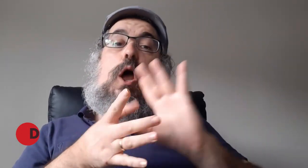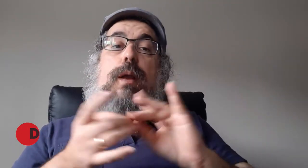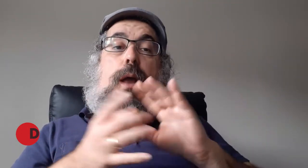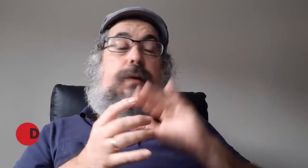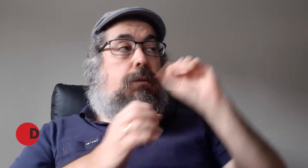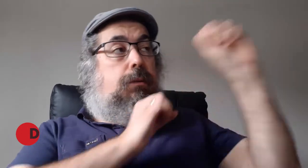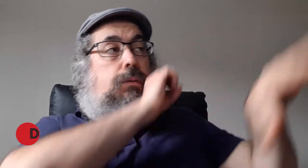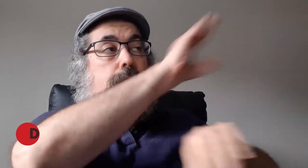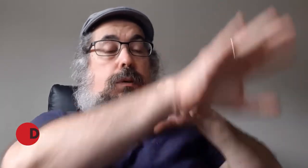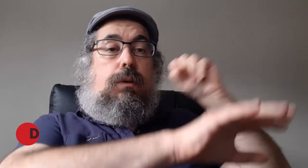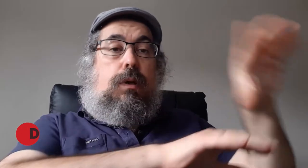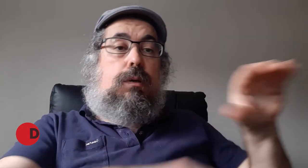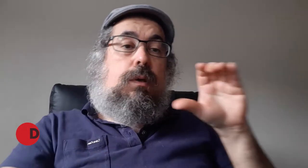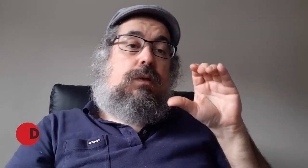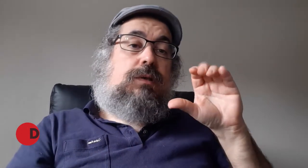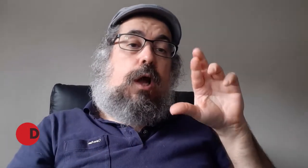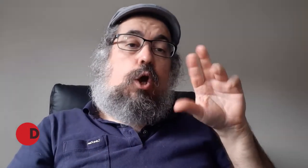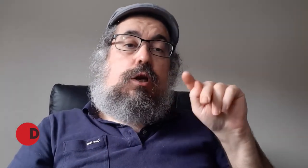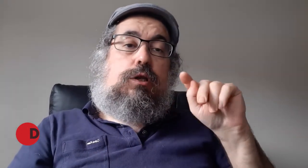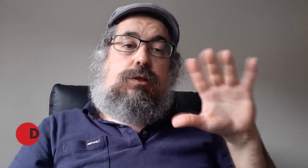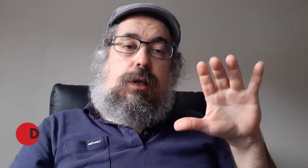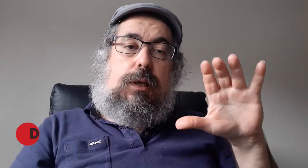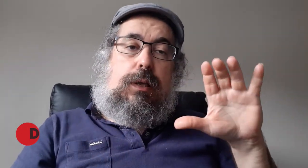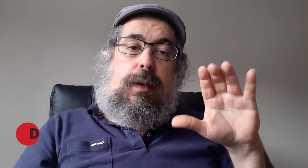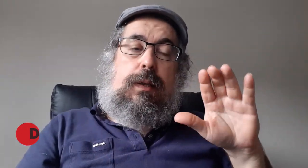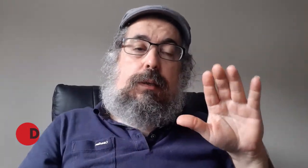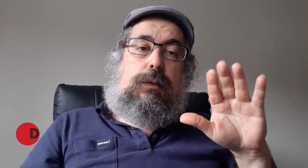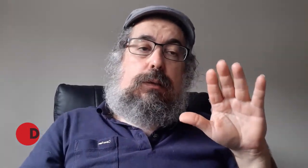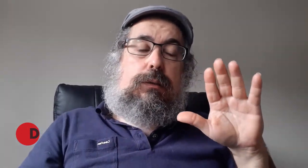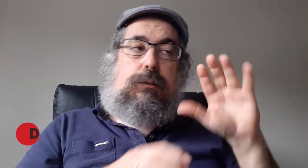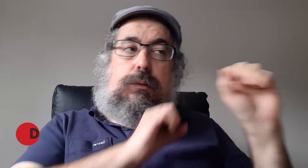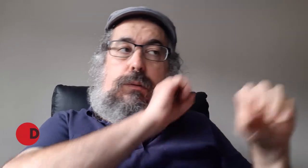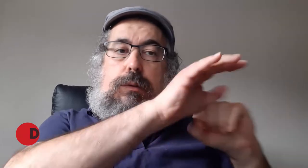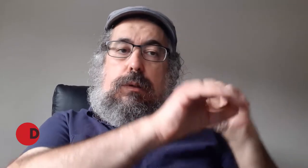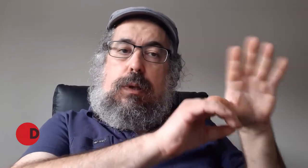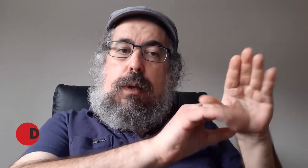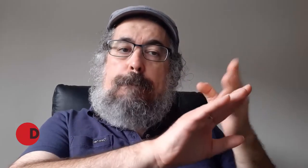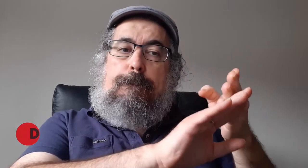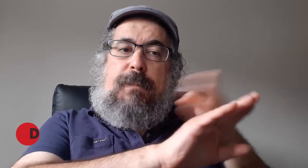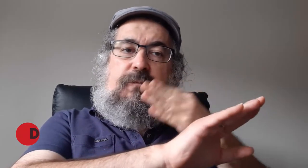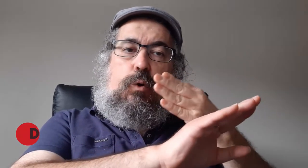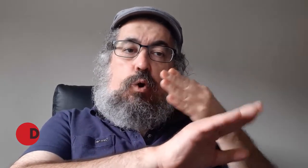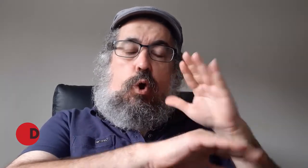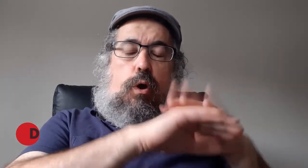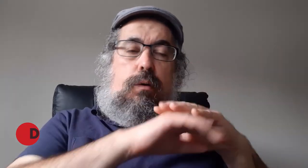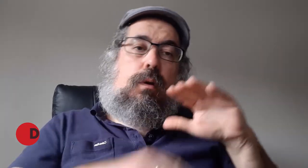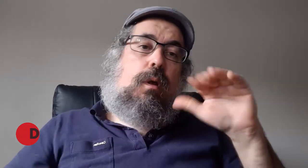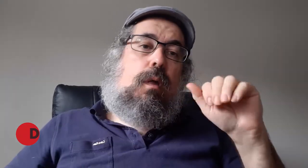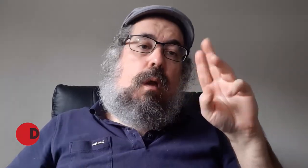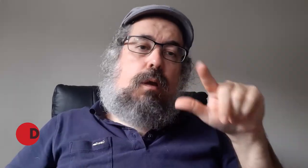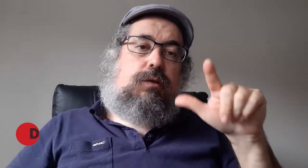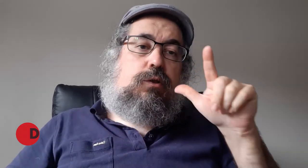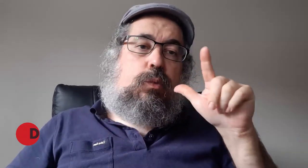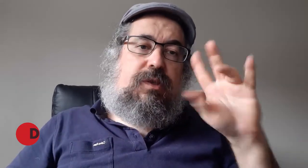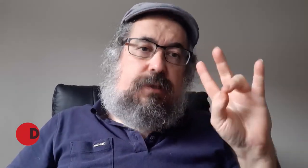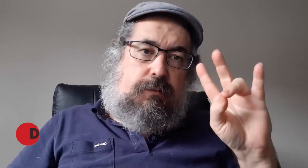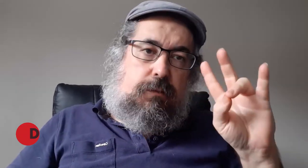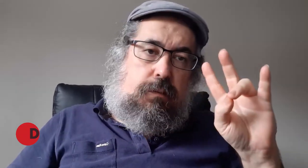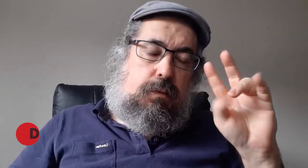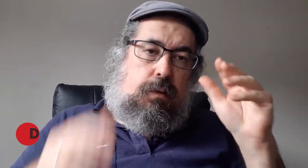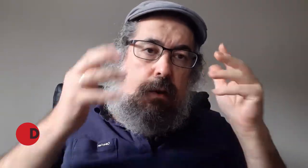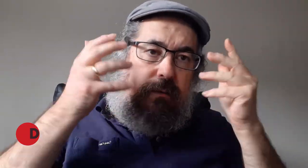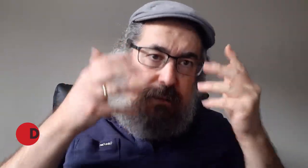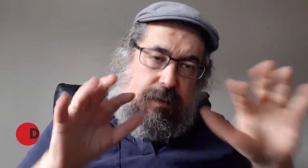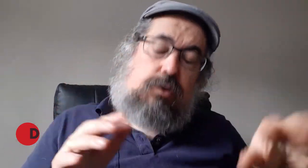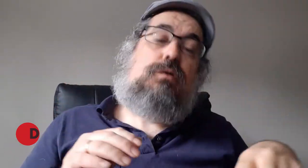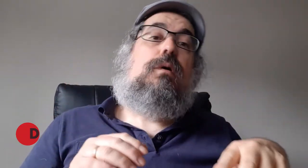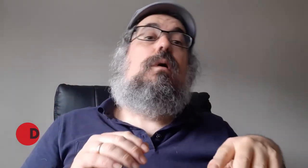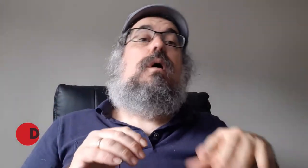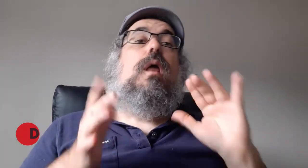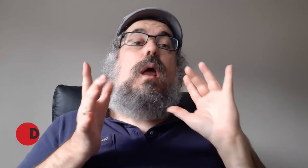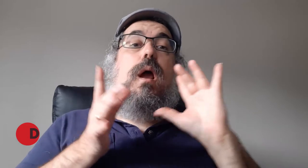Send your comments to CRTC by August 27th.